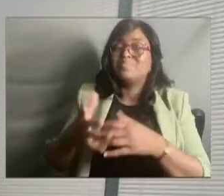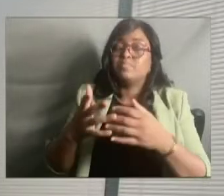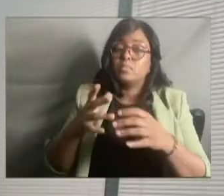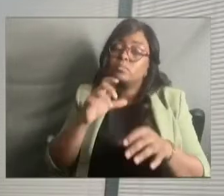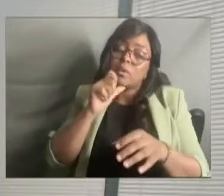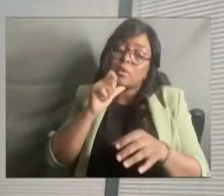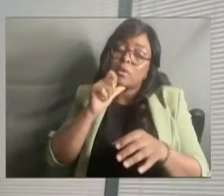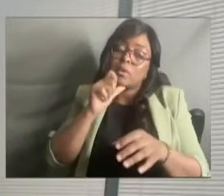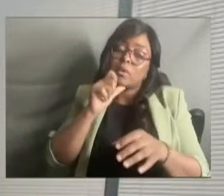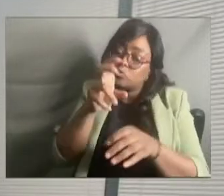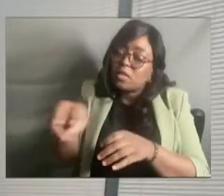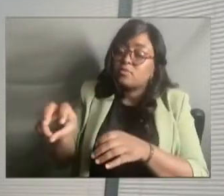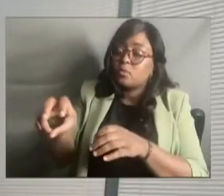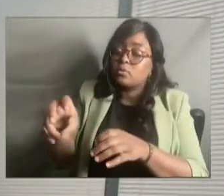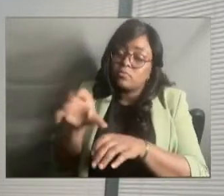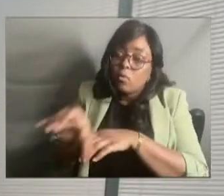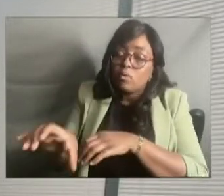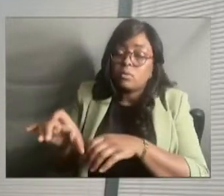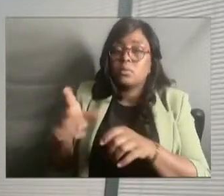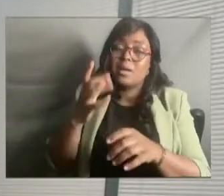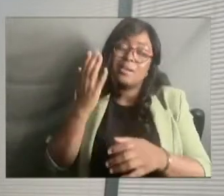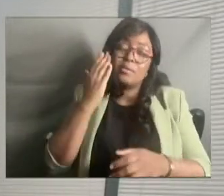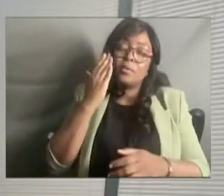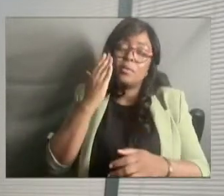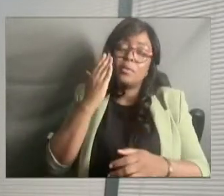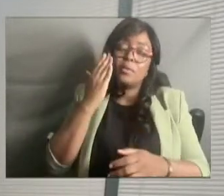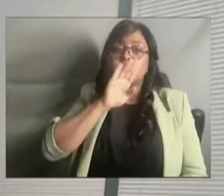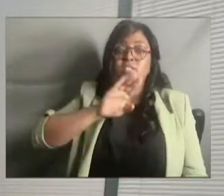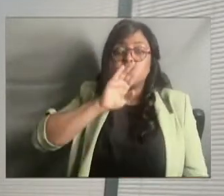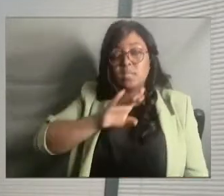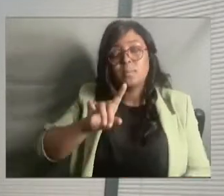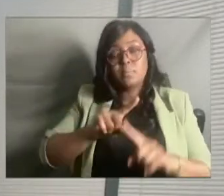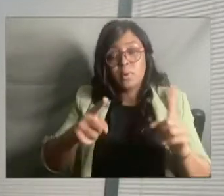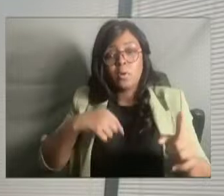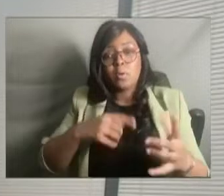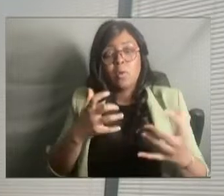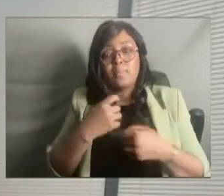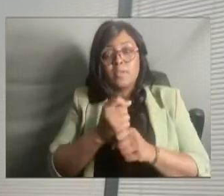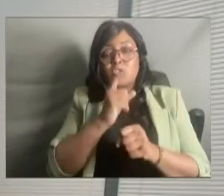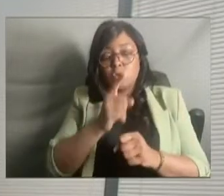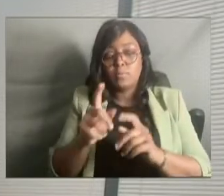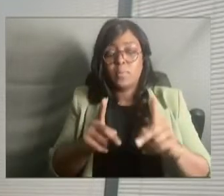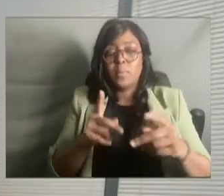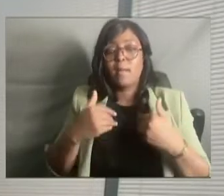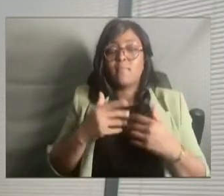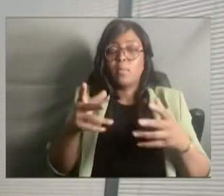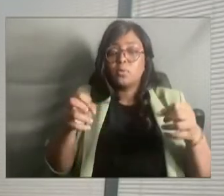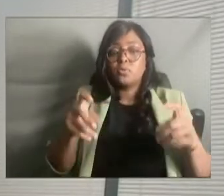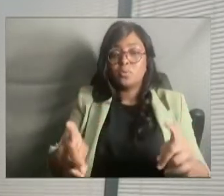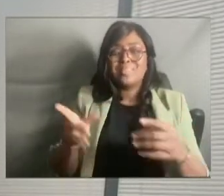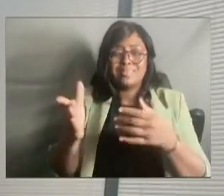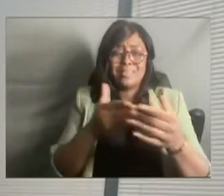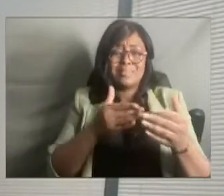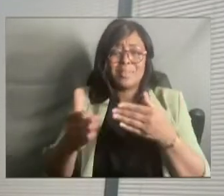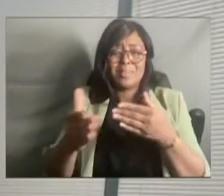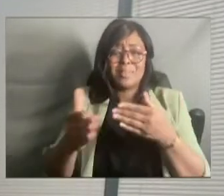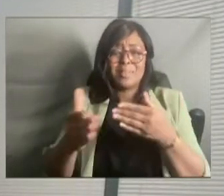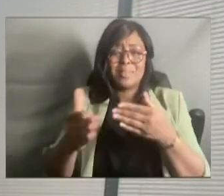and it seems like everything is being really frustrated. But,